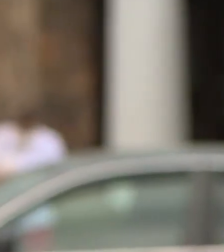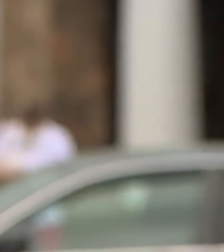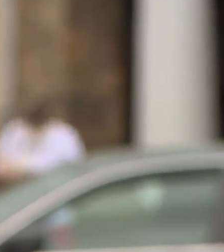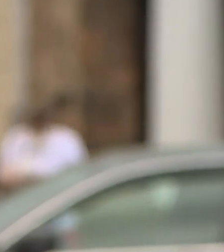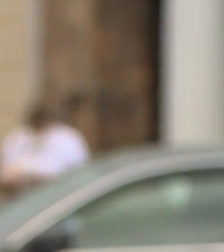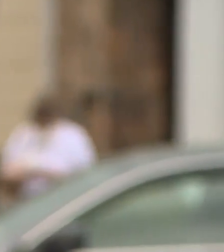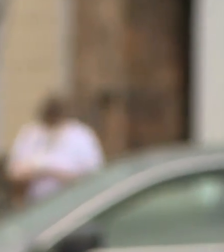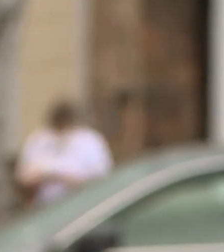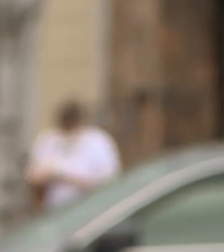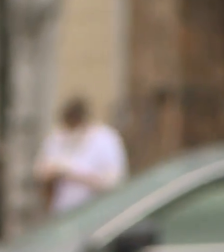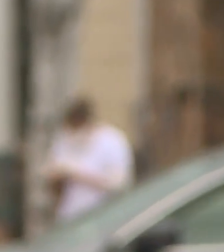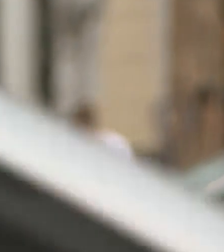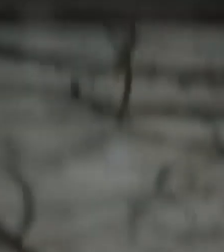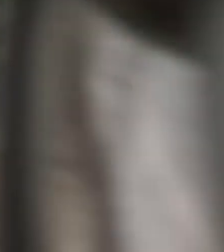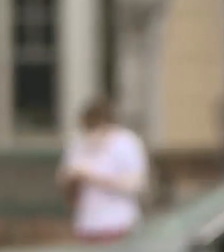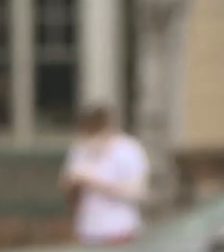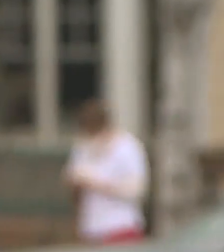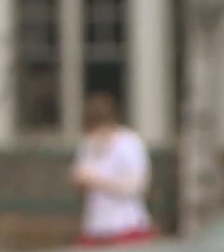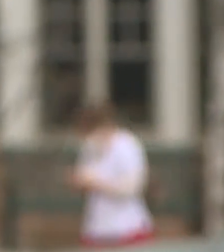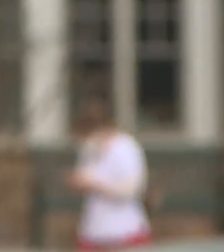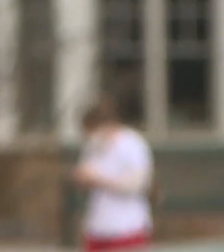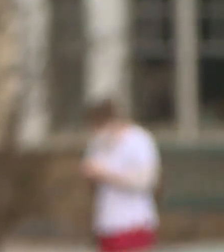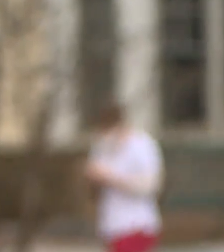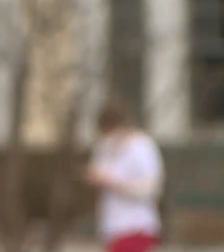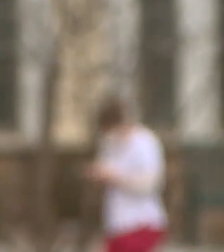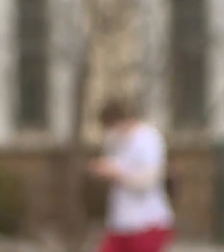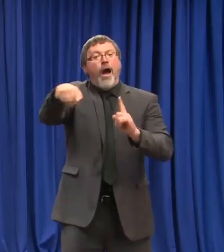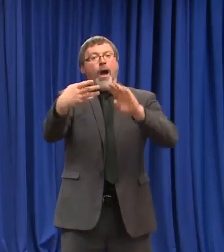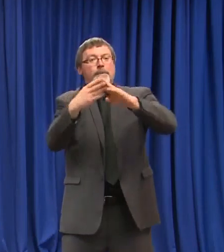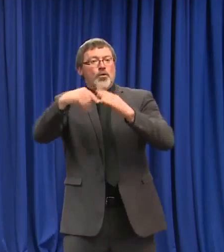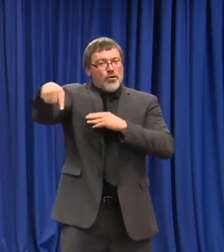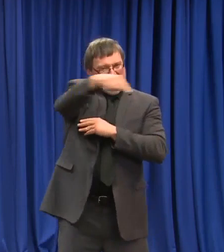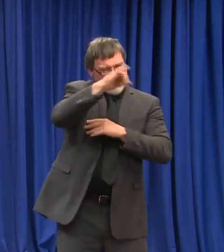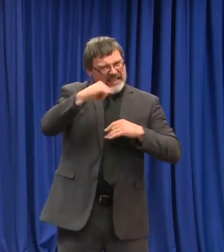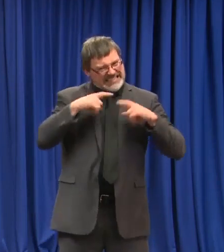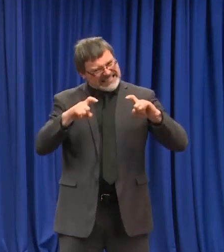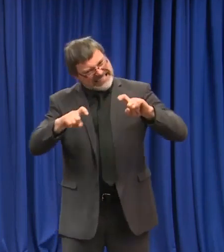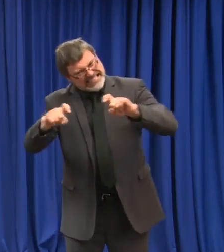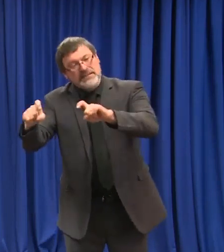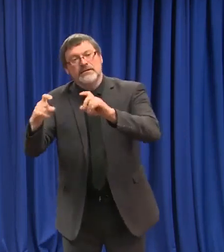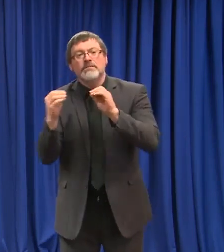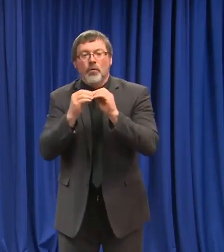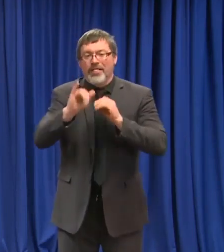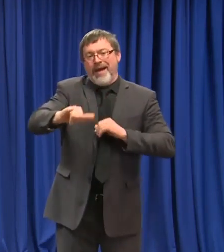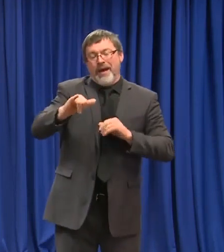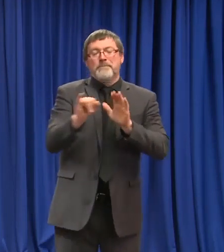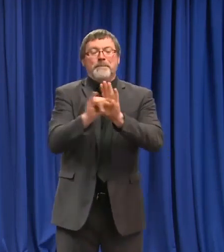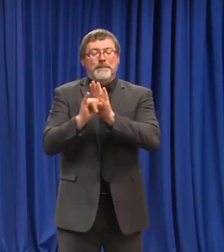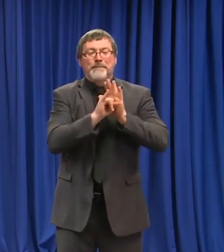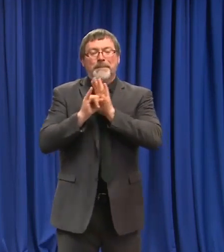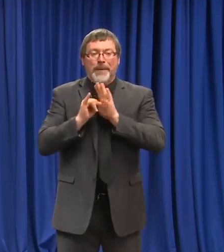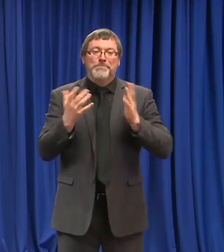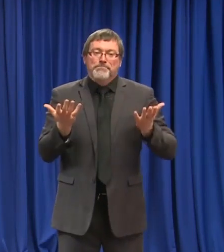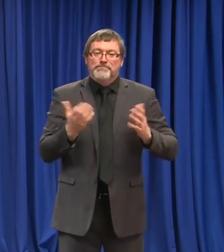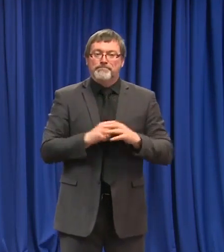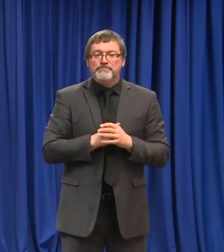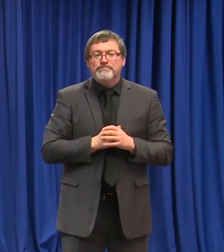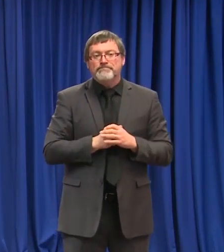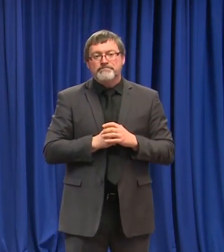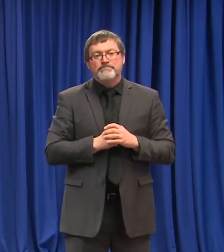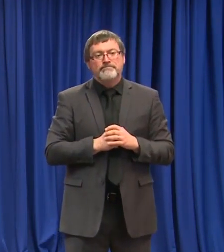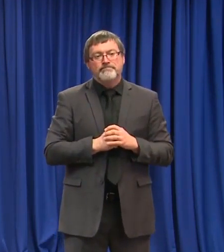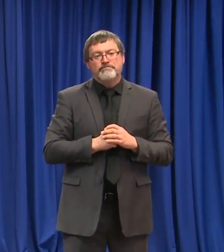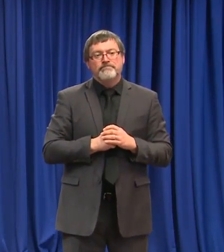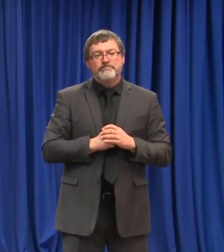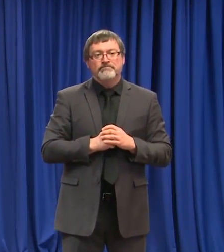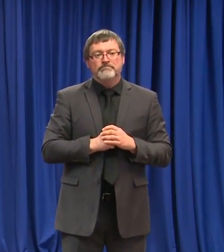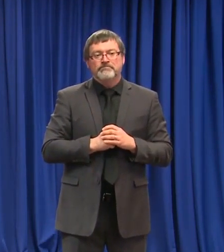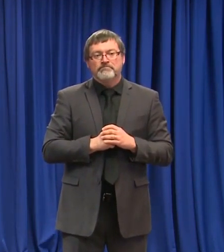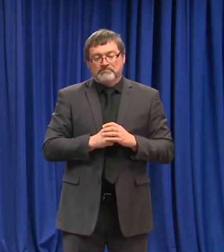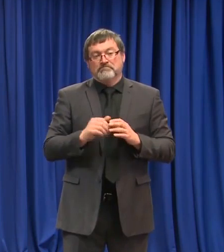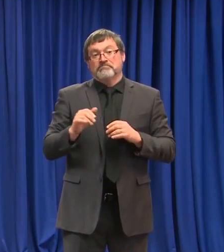THE STATE IS STARTING TO SEE SOME RESULTS FROM RAMPED-UP TESTING BEING DONE BY CONVENIENT MD IN LONG TERM CARE FACILITIES IN HILLSBOROUGH AND ROCKINGHAM COUNTIES.